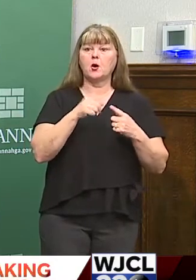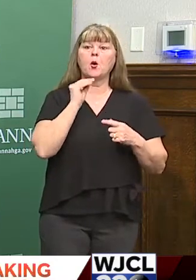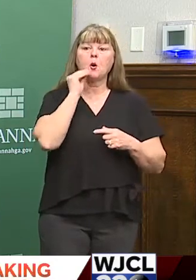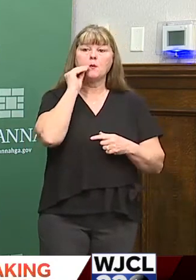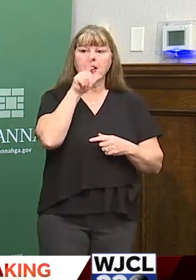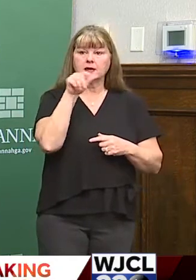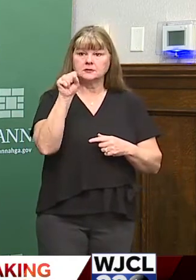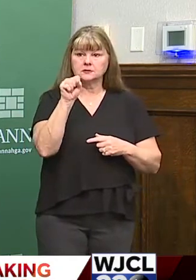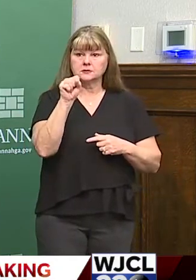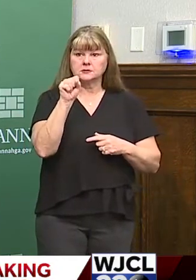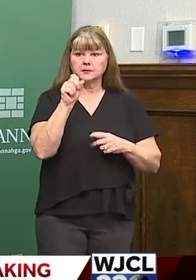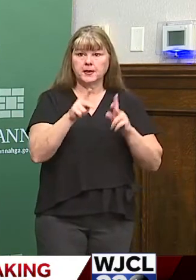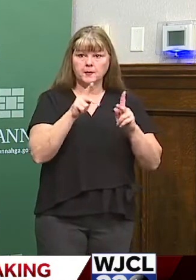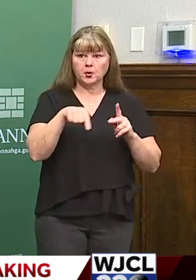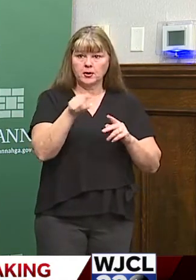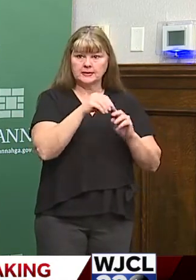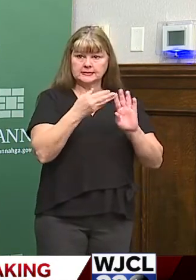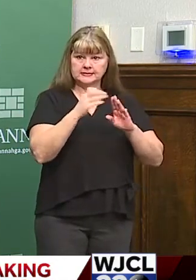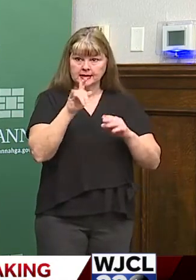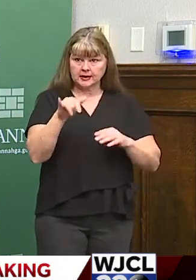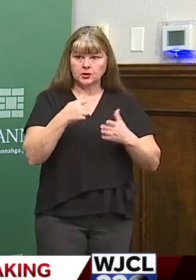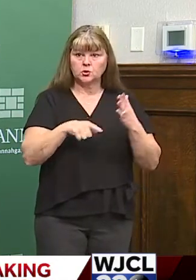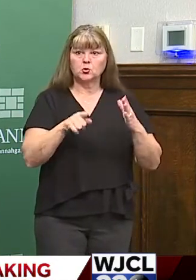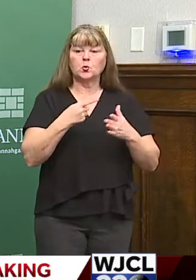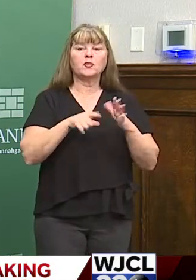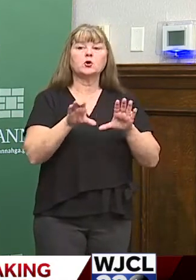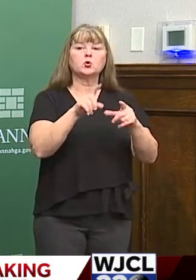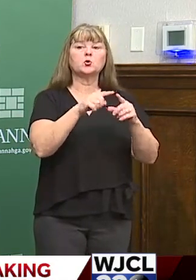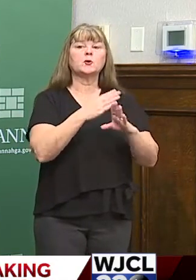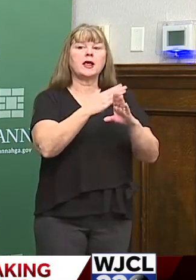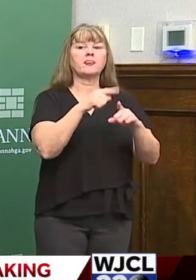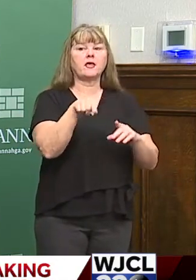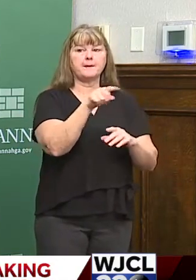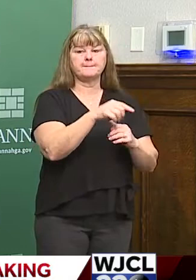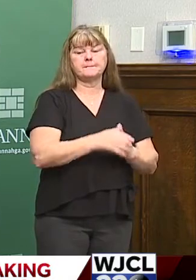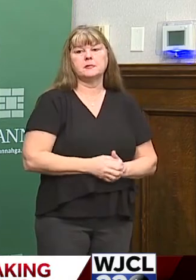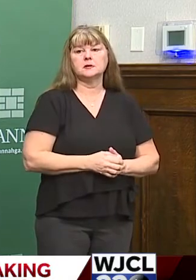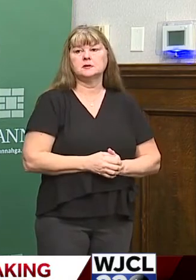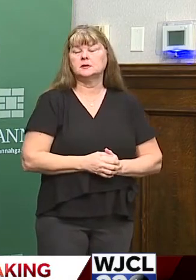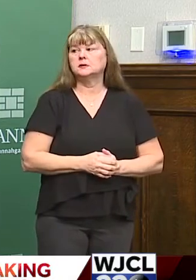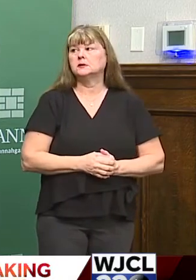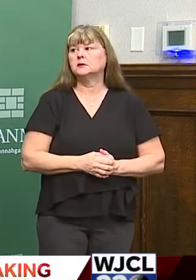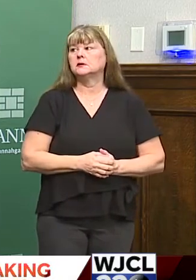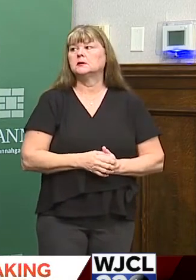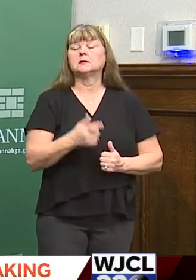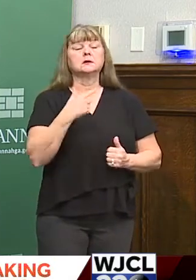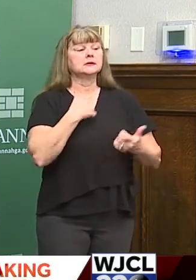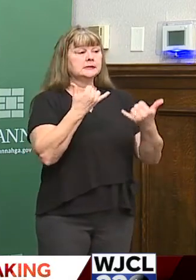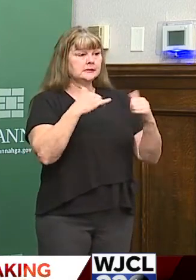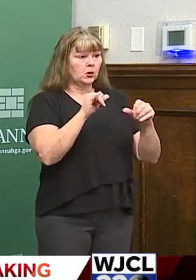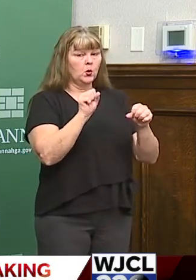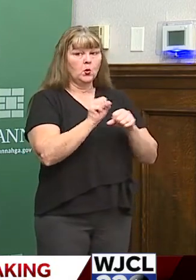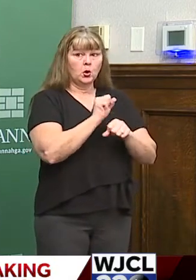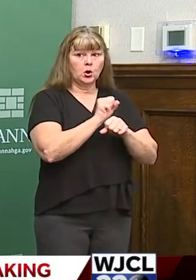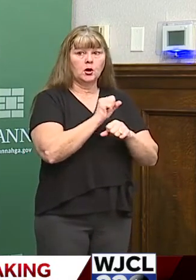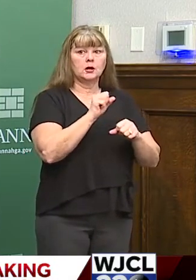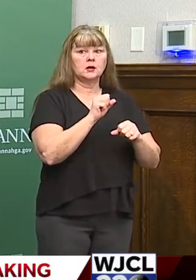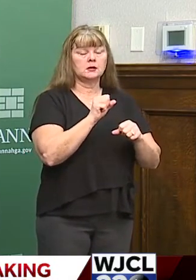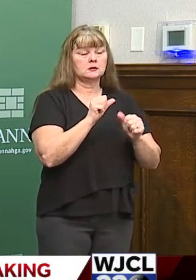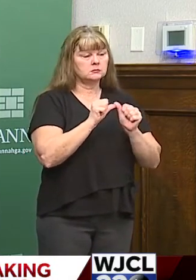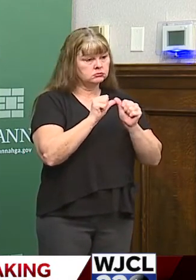MY OTHER QUESTION FOR YOU IS DO YOU HAVE ANY UPDATE ABOUT THE HOMELESS POPULATION IN SAVANNAH AND WHAT YOU'RE DOING TO PROTECT THEM?